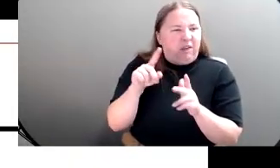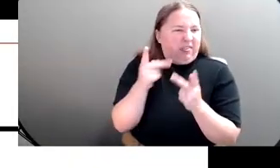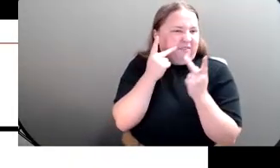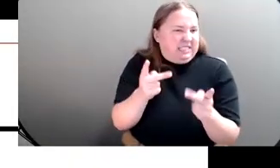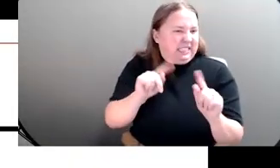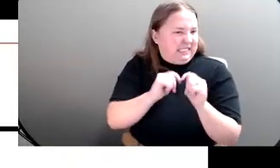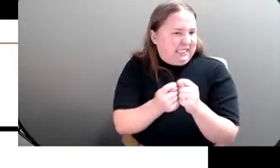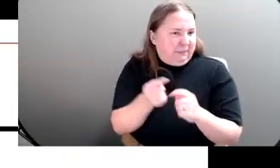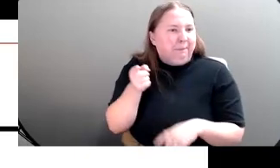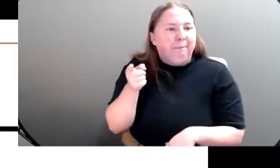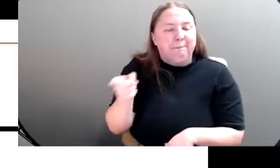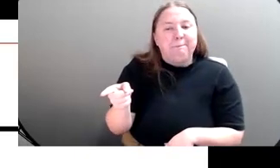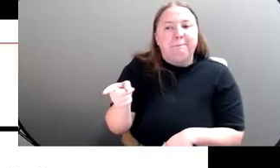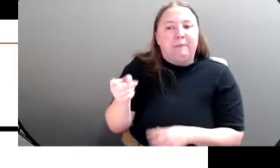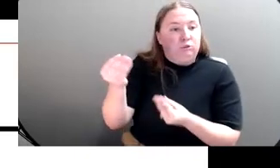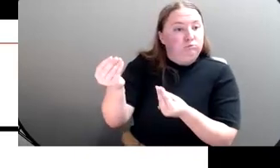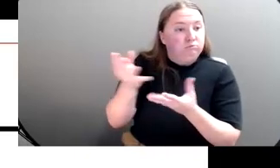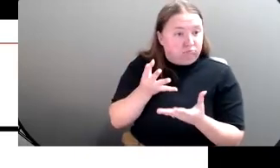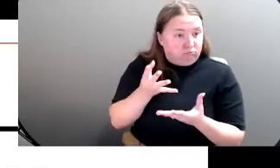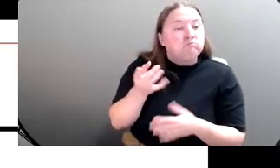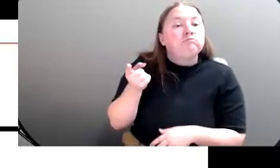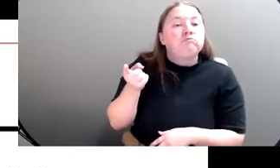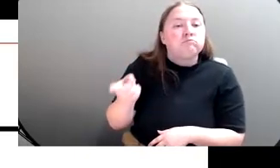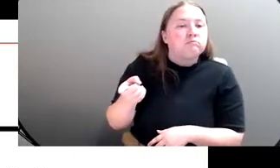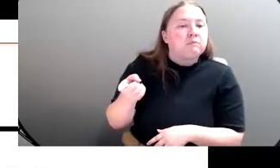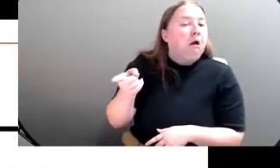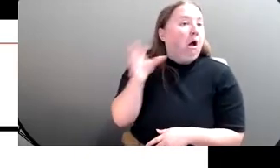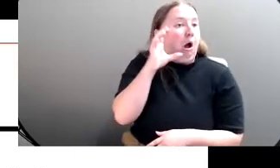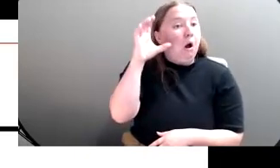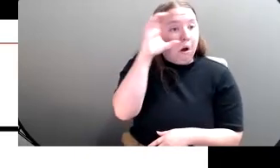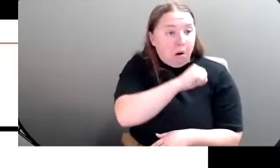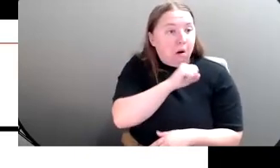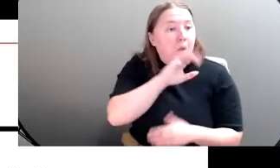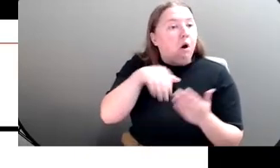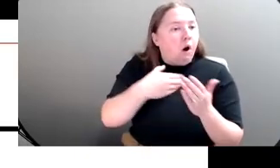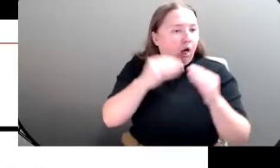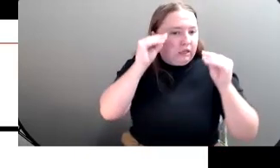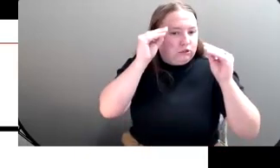she told us that she assumes that all instructors do that.